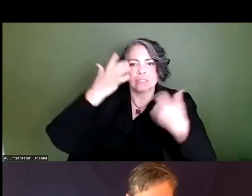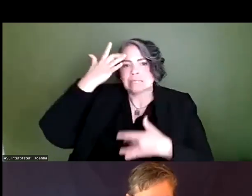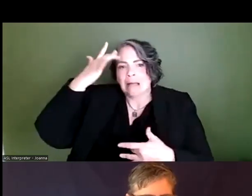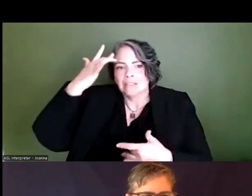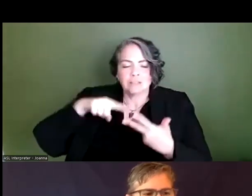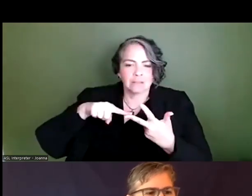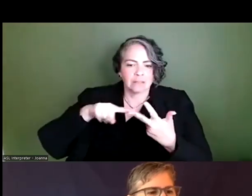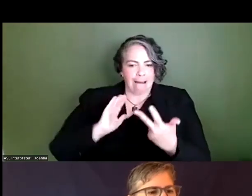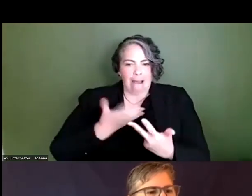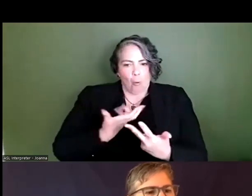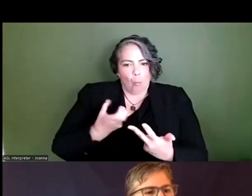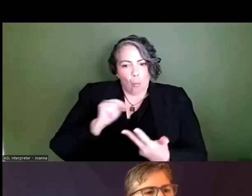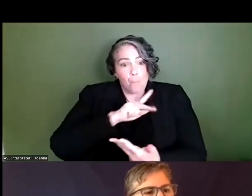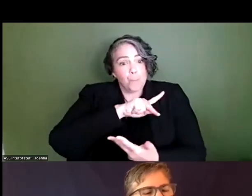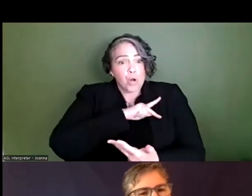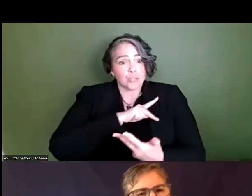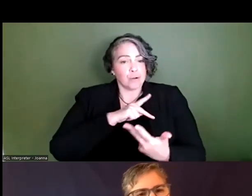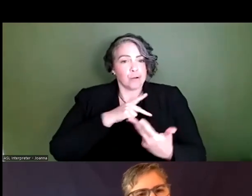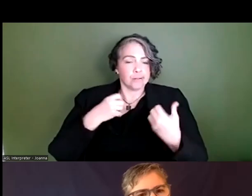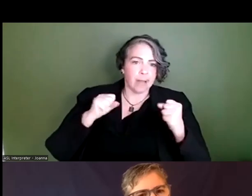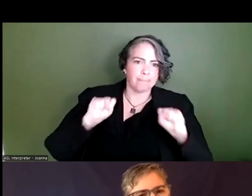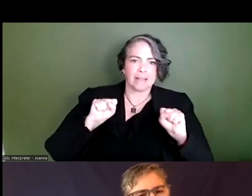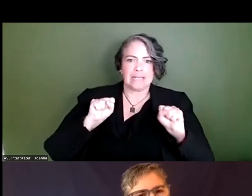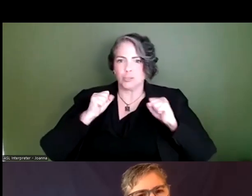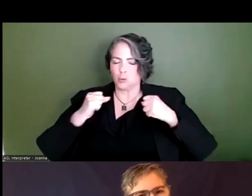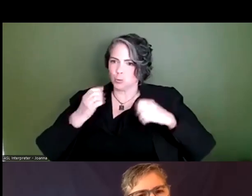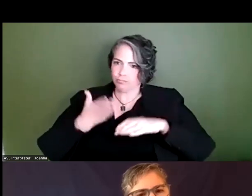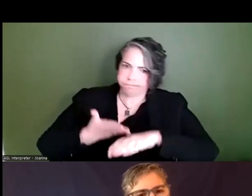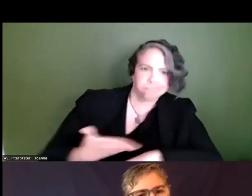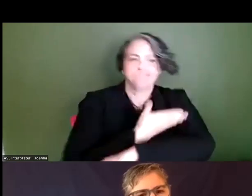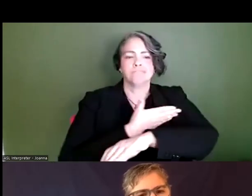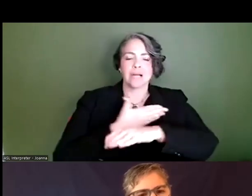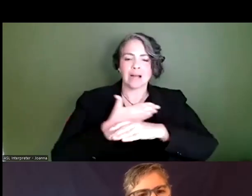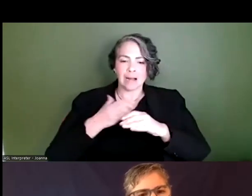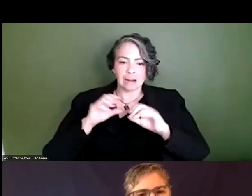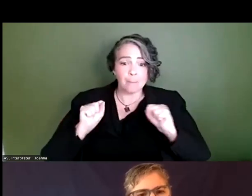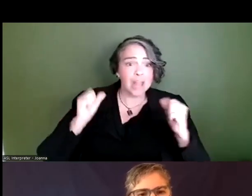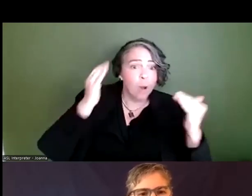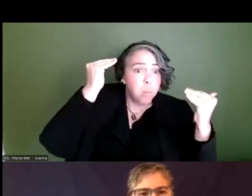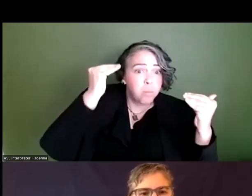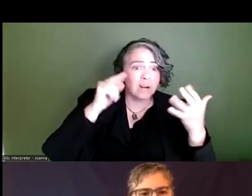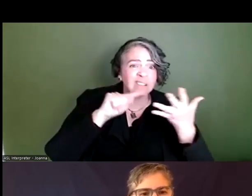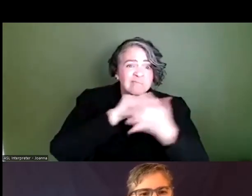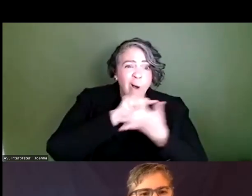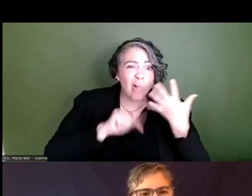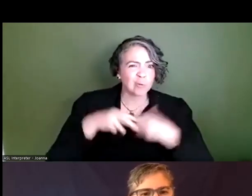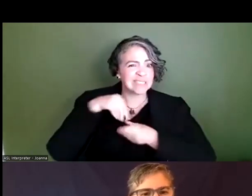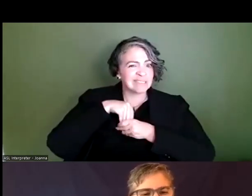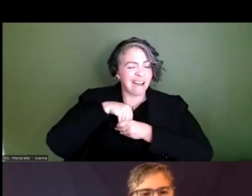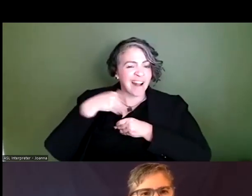personal resiliency. It can be hope, you know, and it also can be external capital we possess. Like